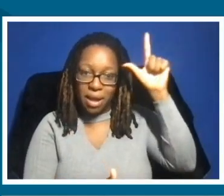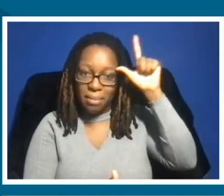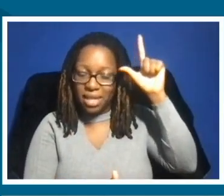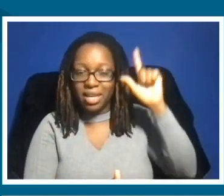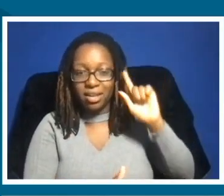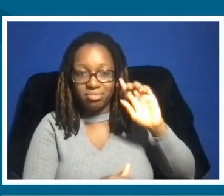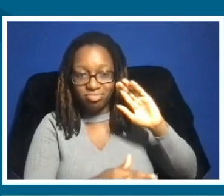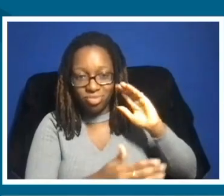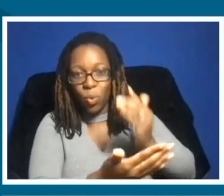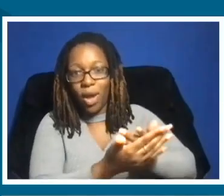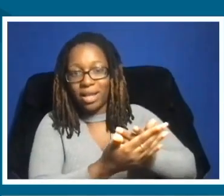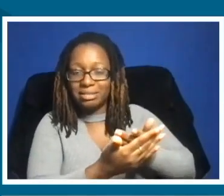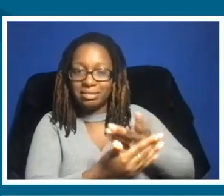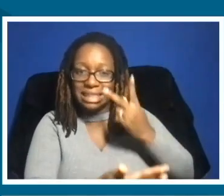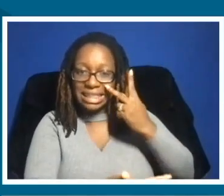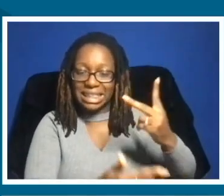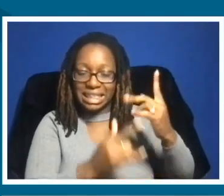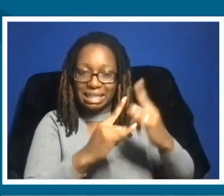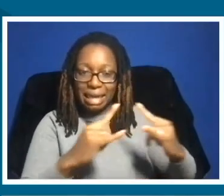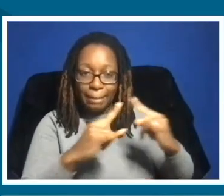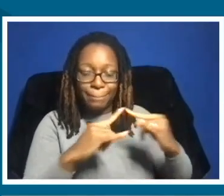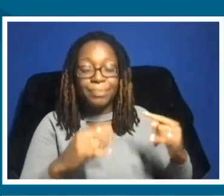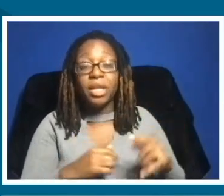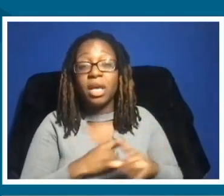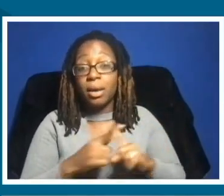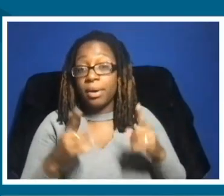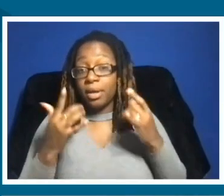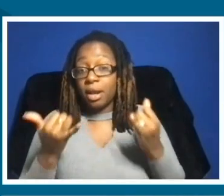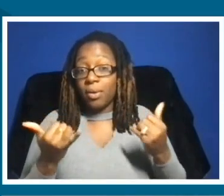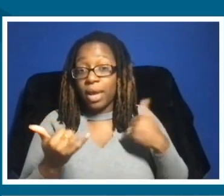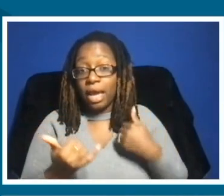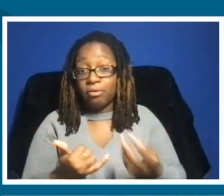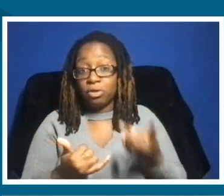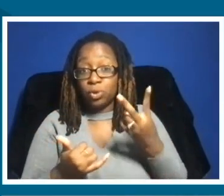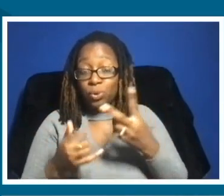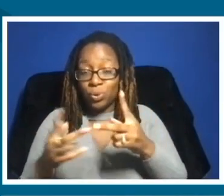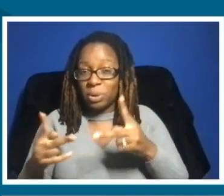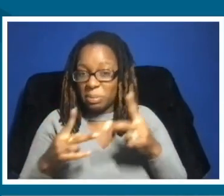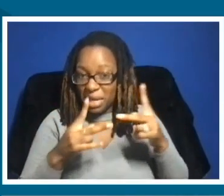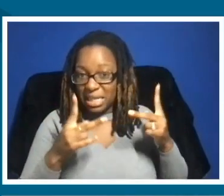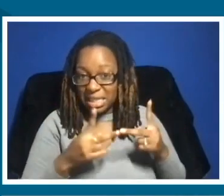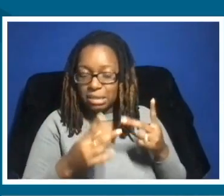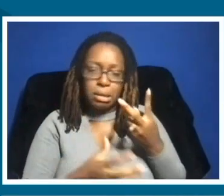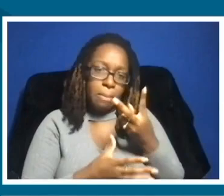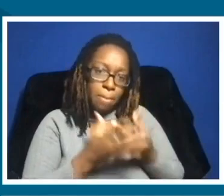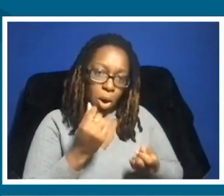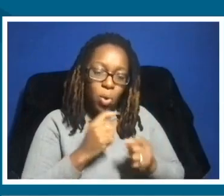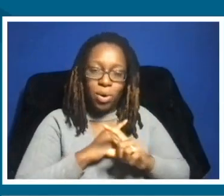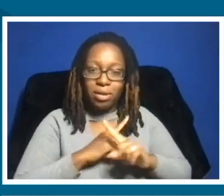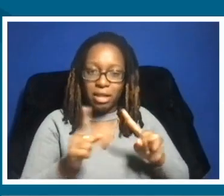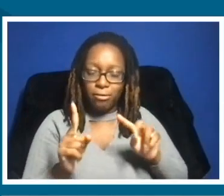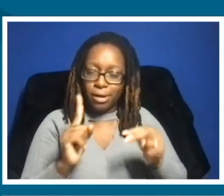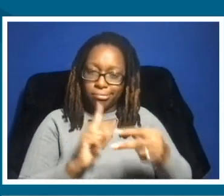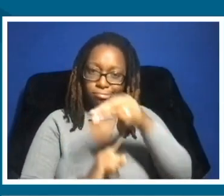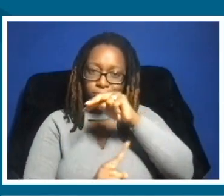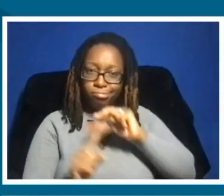the camp um so we have two sites both with lots of different angles and